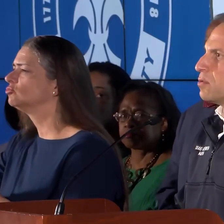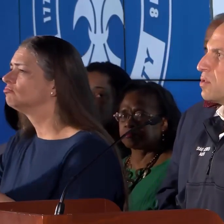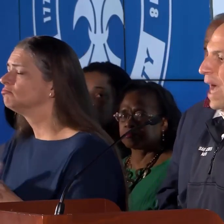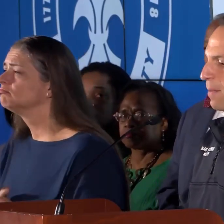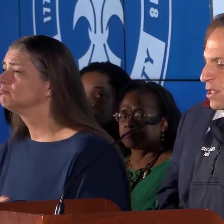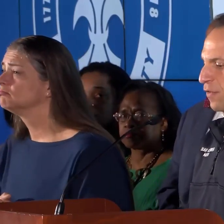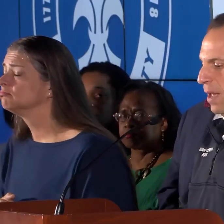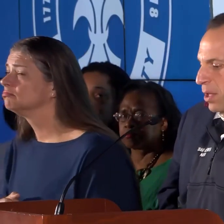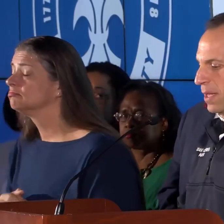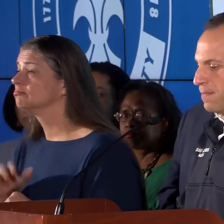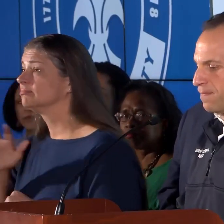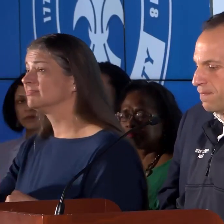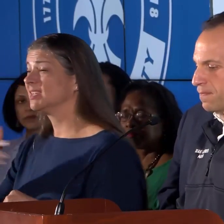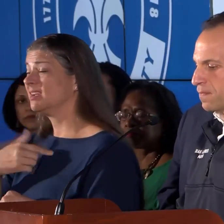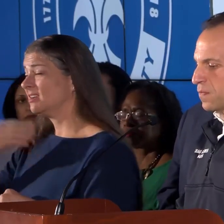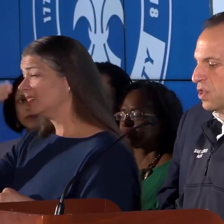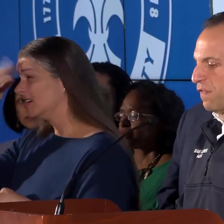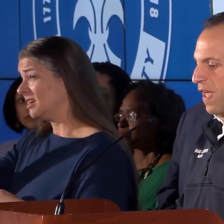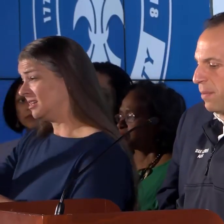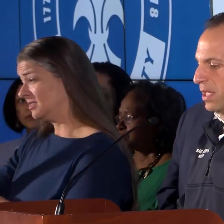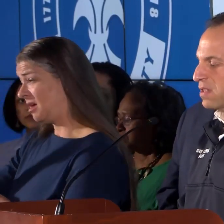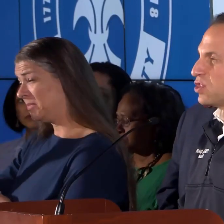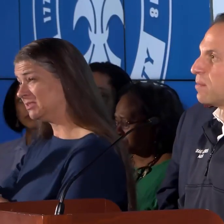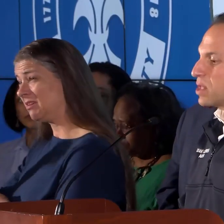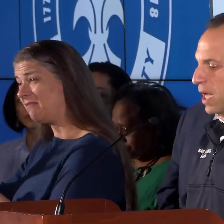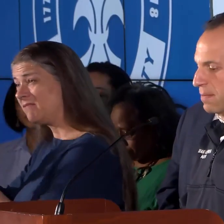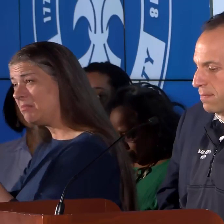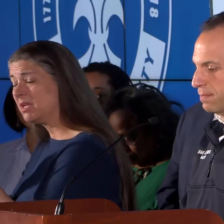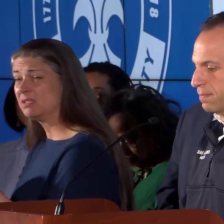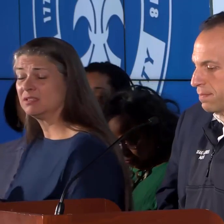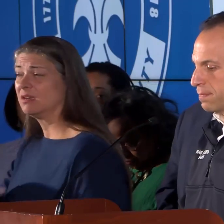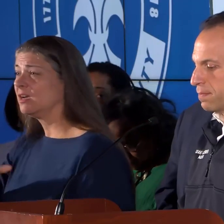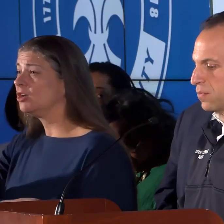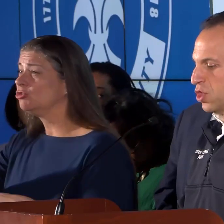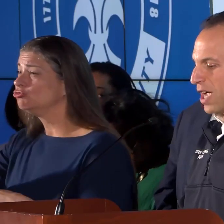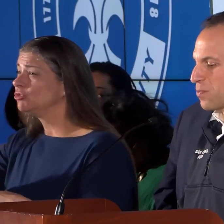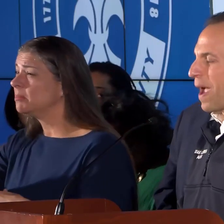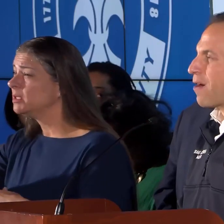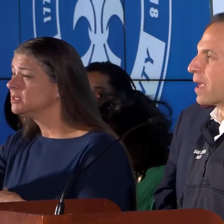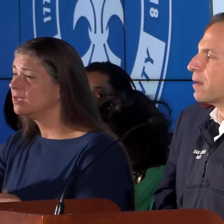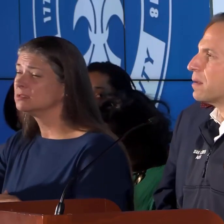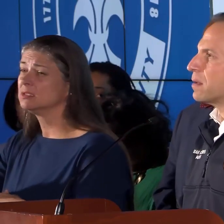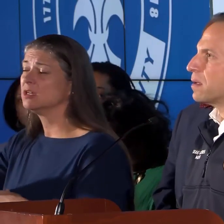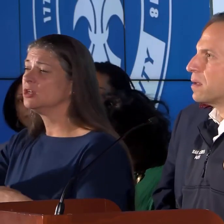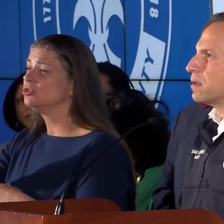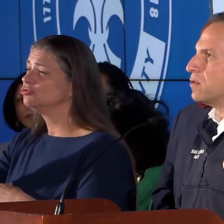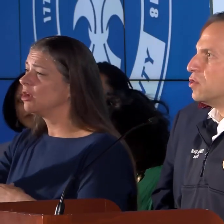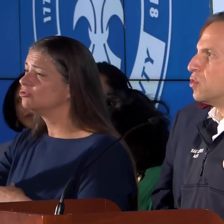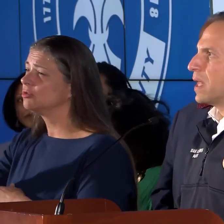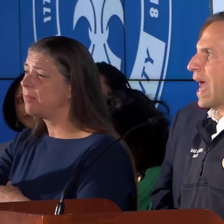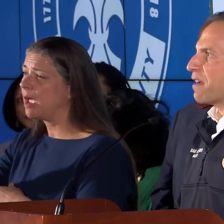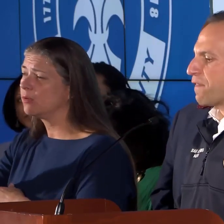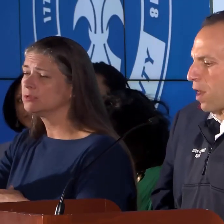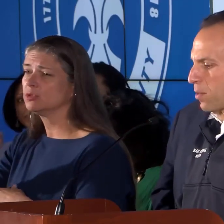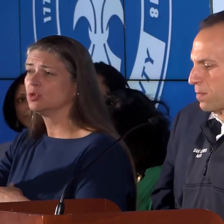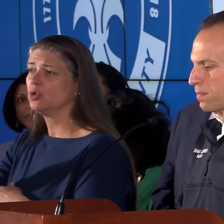to Tommy's family to the families of Jim Tutt Josh Barrick Julianna farmer